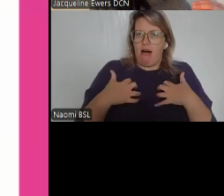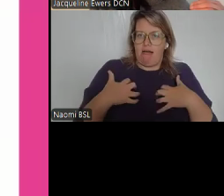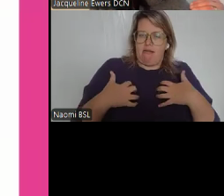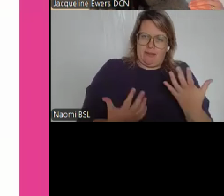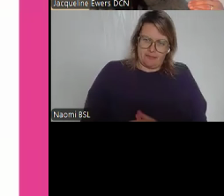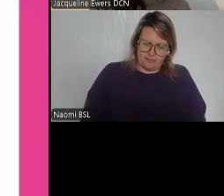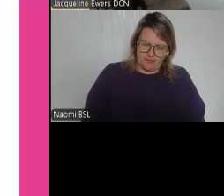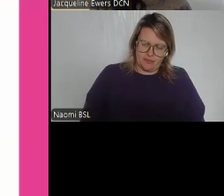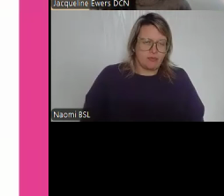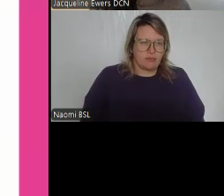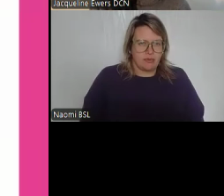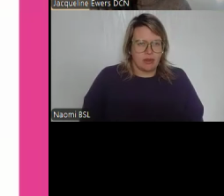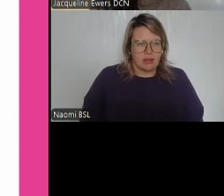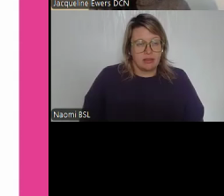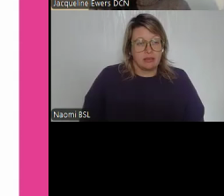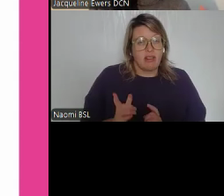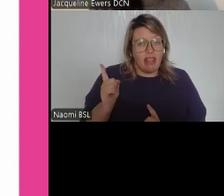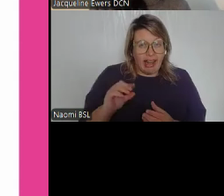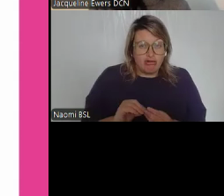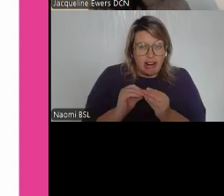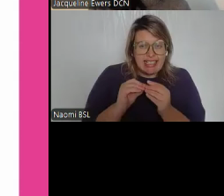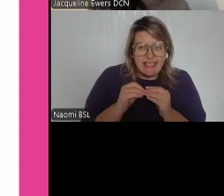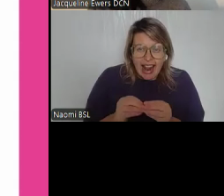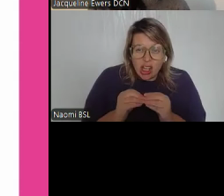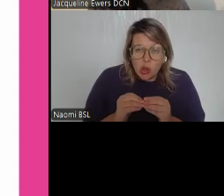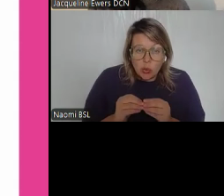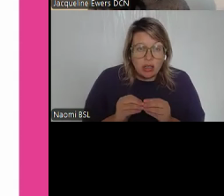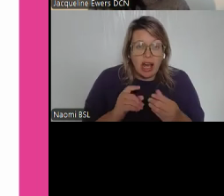They've created value by hearing about exhibitions and offers.